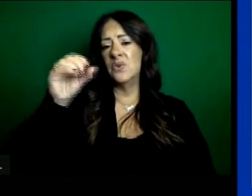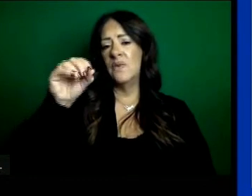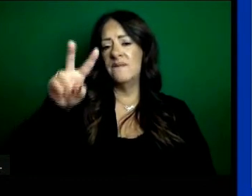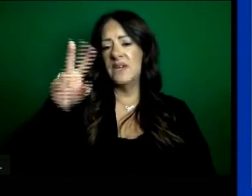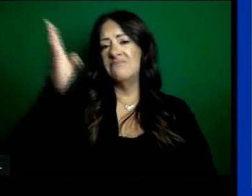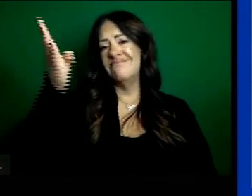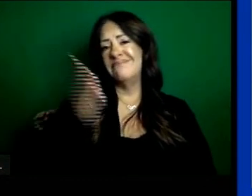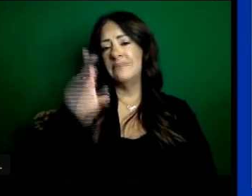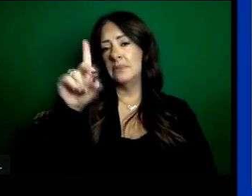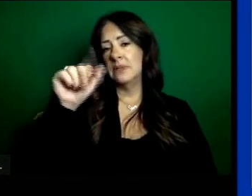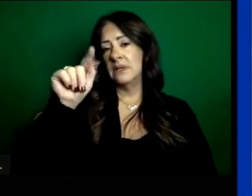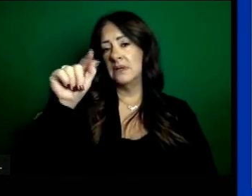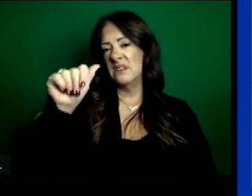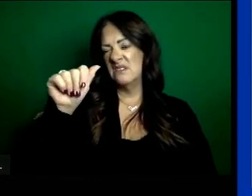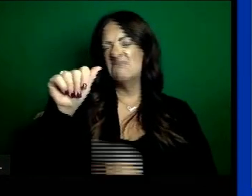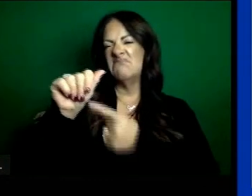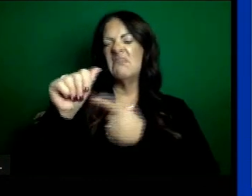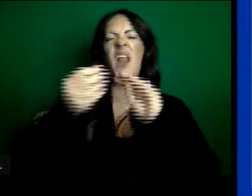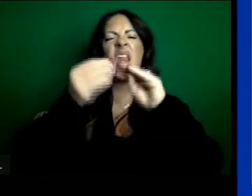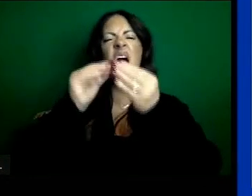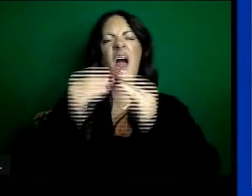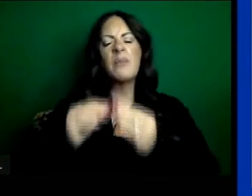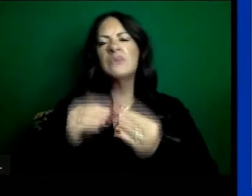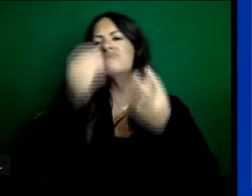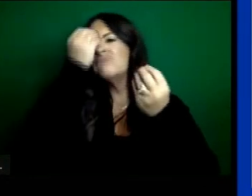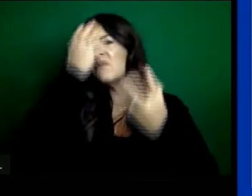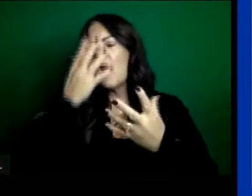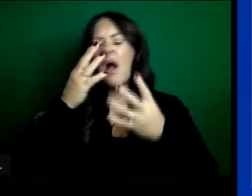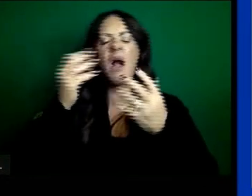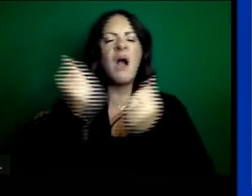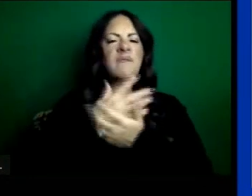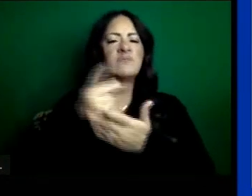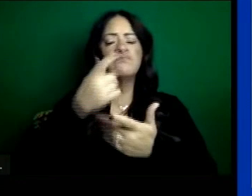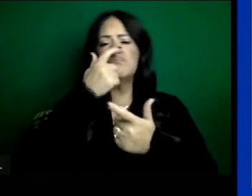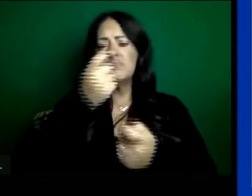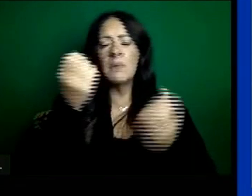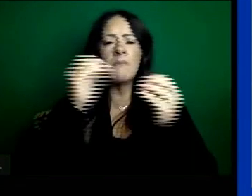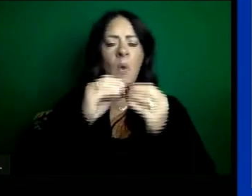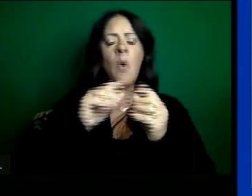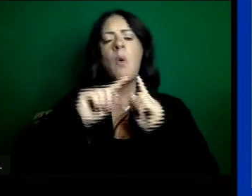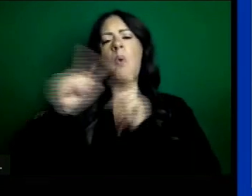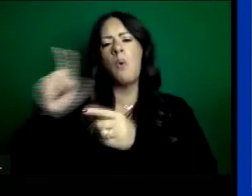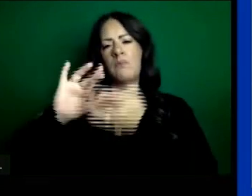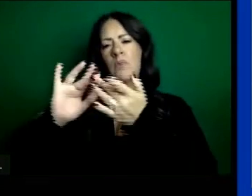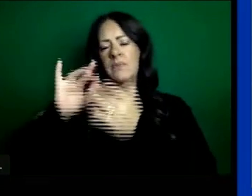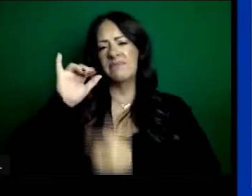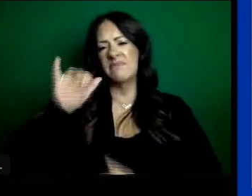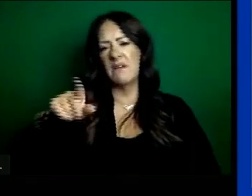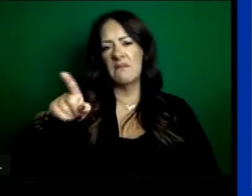CDPH WEBSITE. LATER TODAY, I'M NOT SURE IT'S UP QUITE YET. THIS WILL GO BACK TO DECEMBER